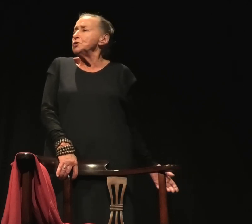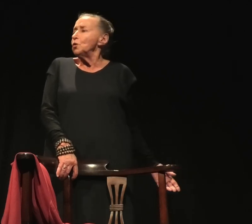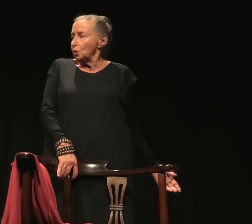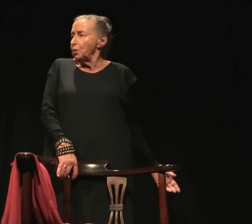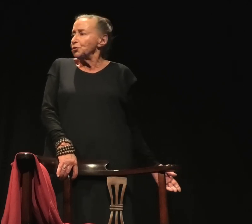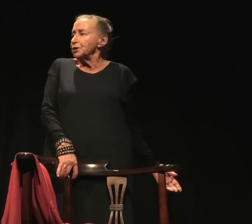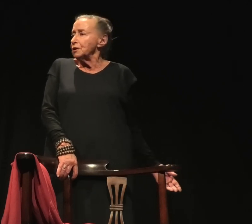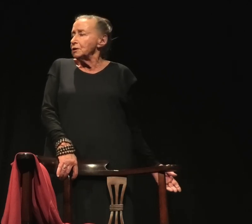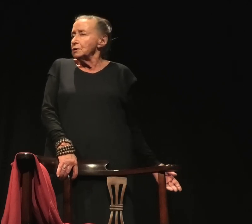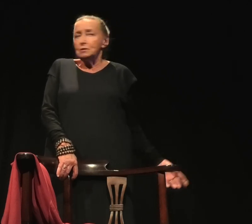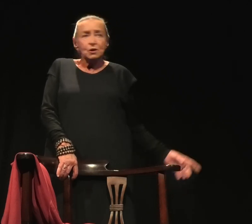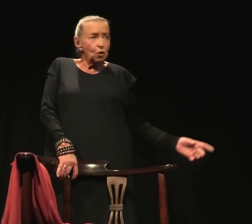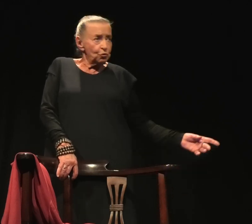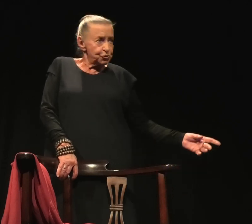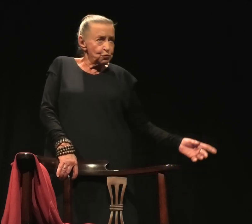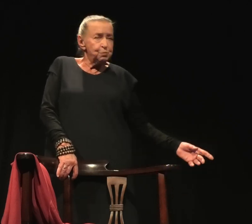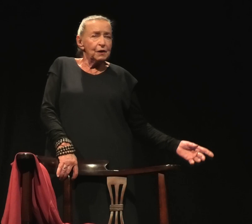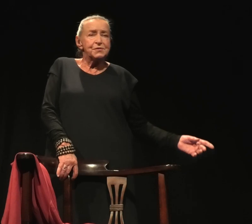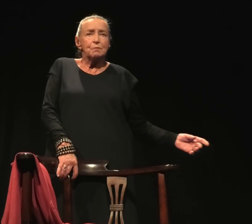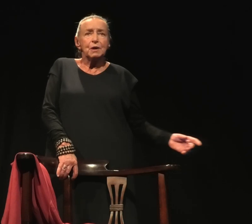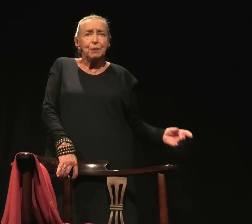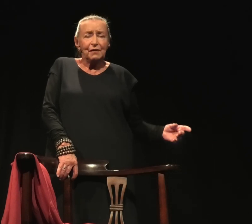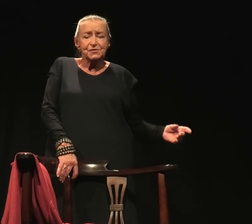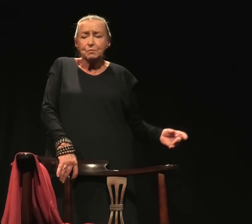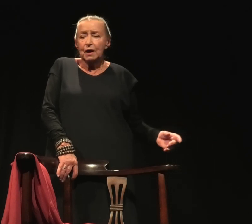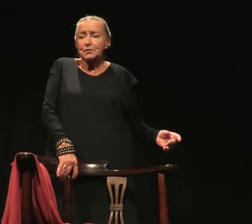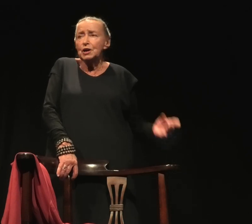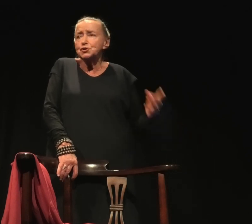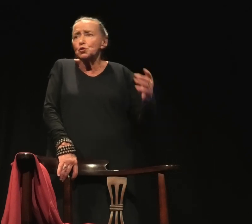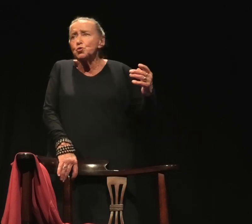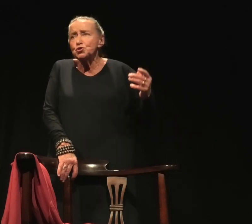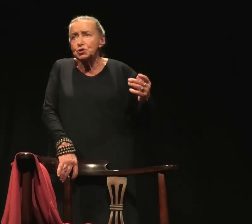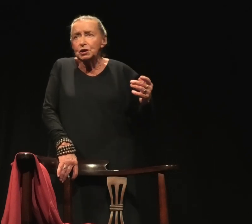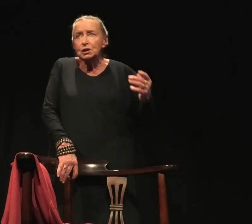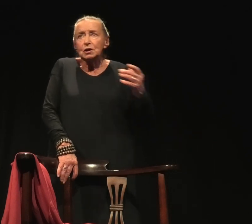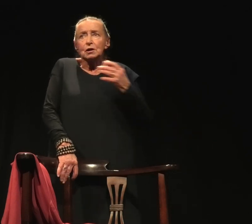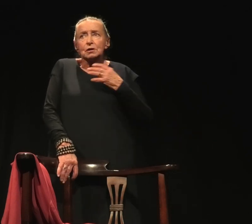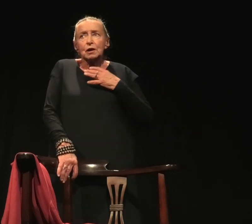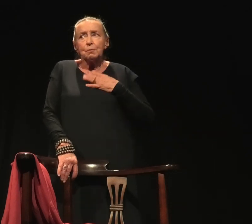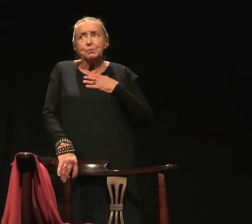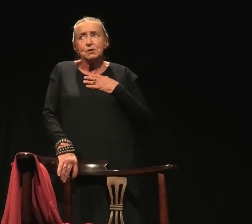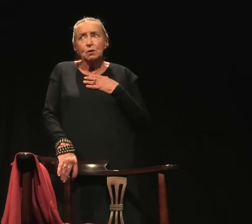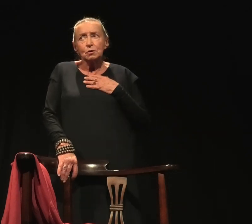for the now," and he resumed. Out of his mischief, though,